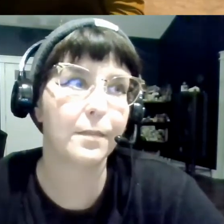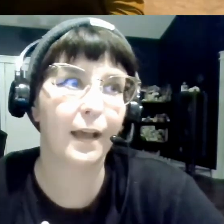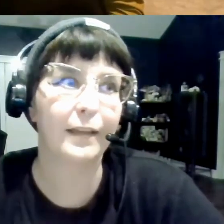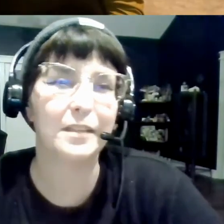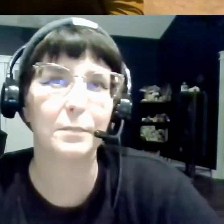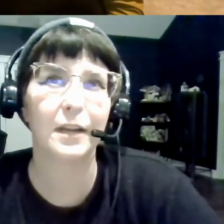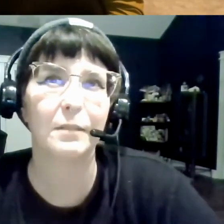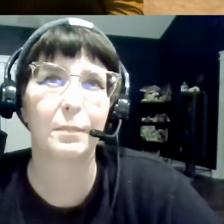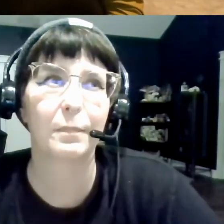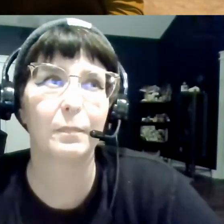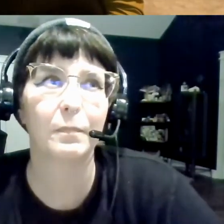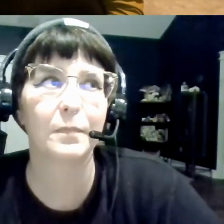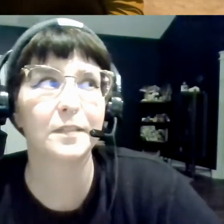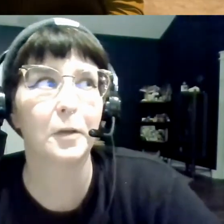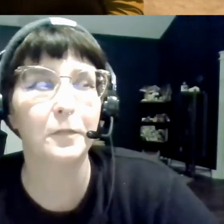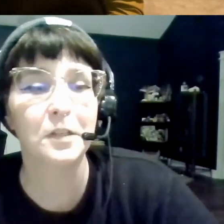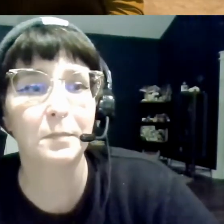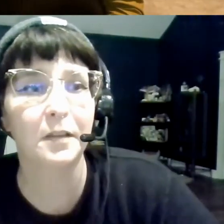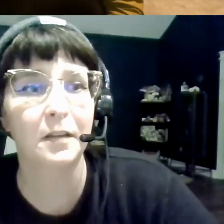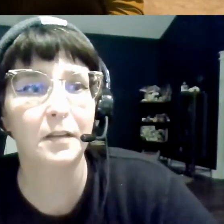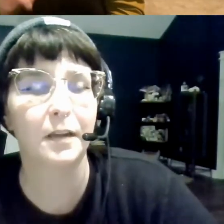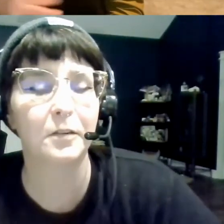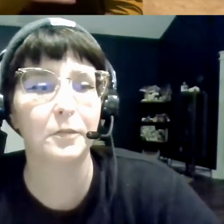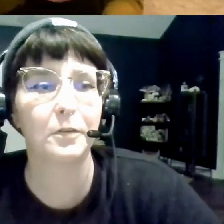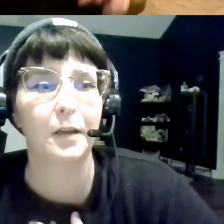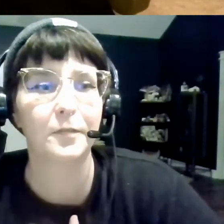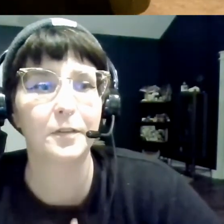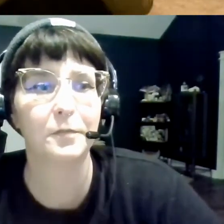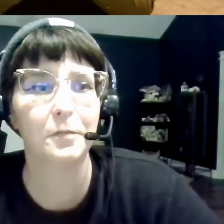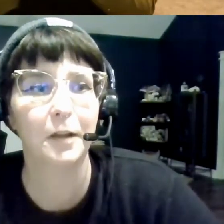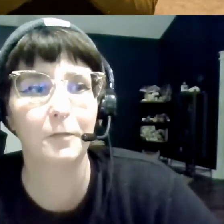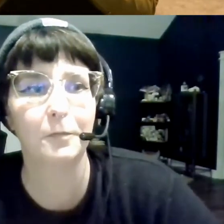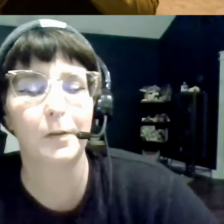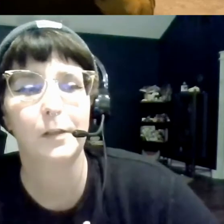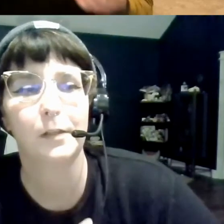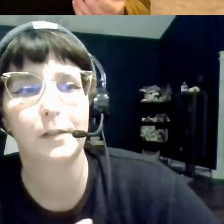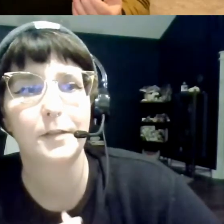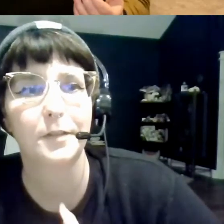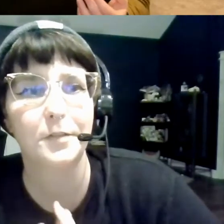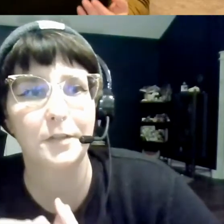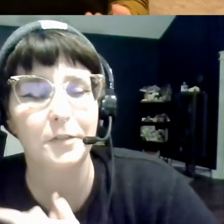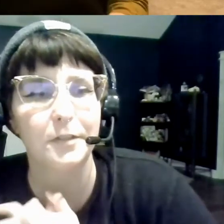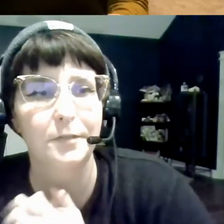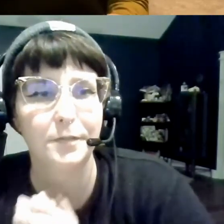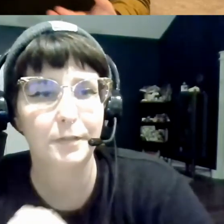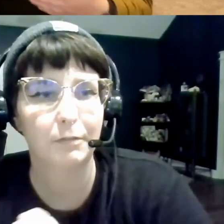That is my selfish plug. I don't know, Afton, if you have suggestions.